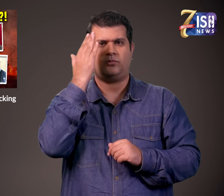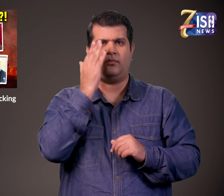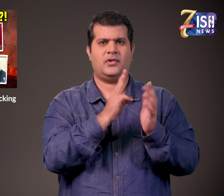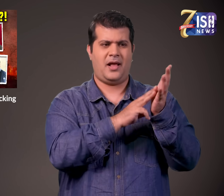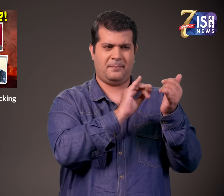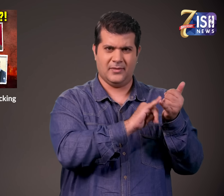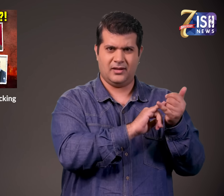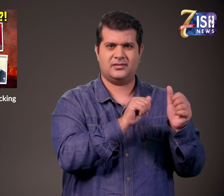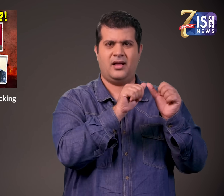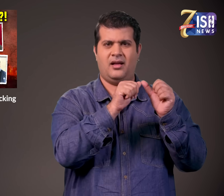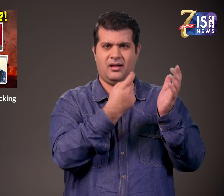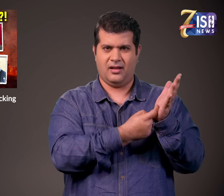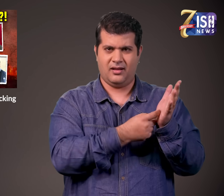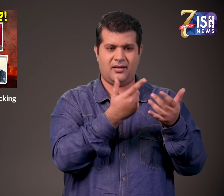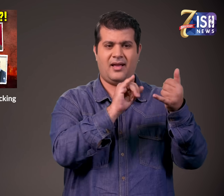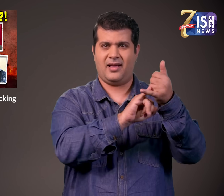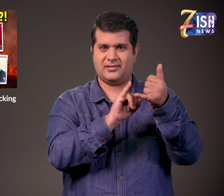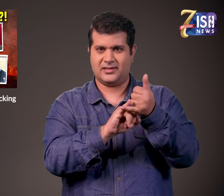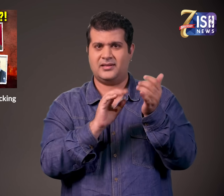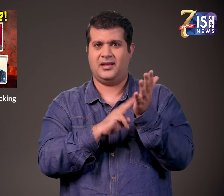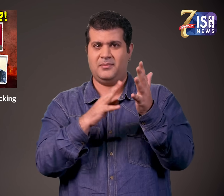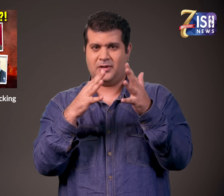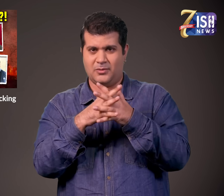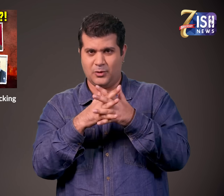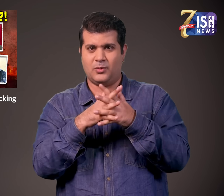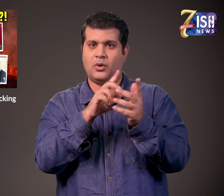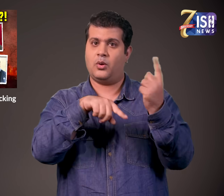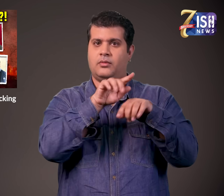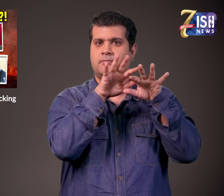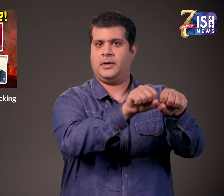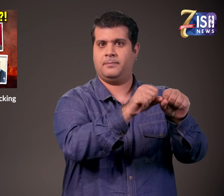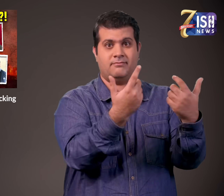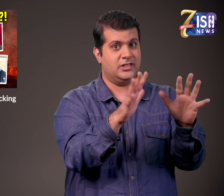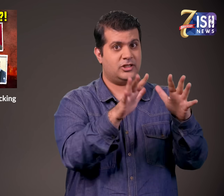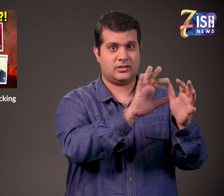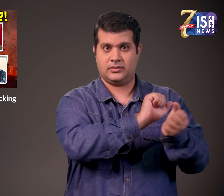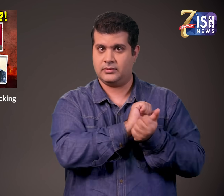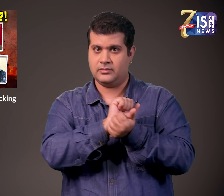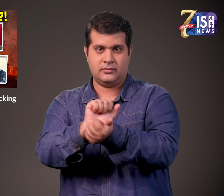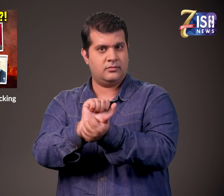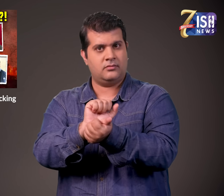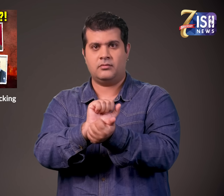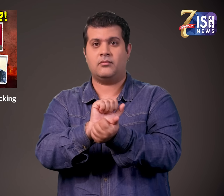While Muzammil, Adeel, Shaheen and Wagay have been arrested,